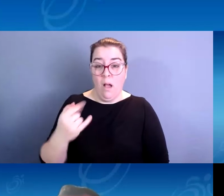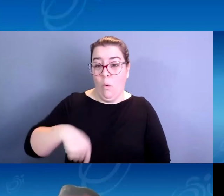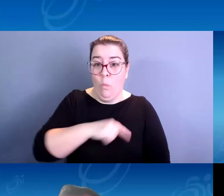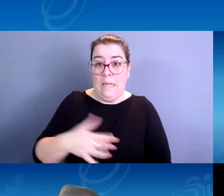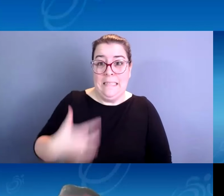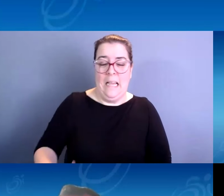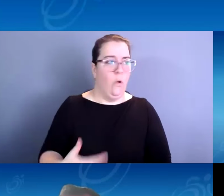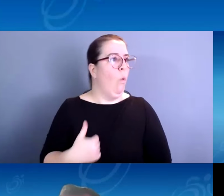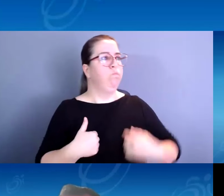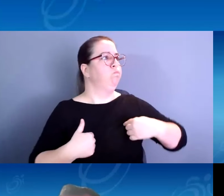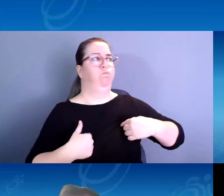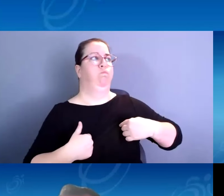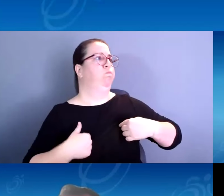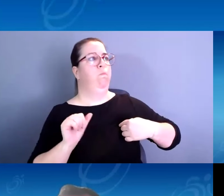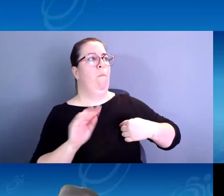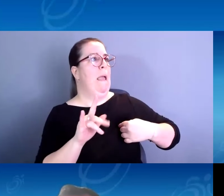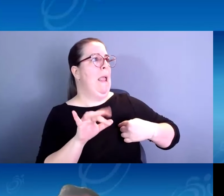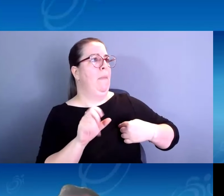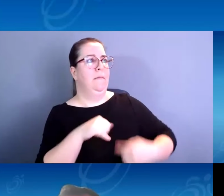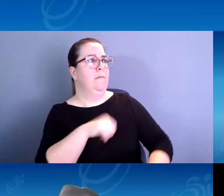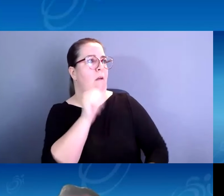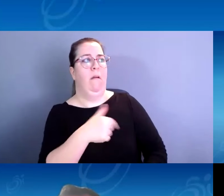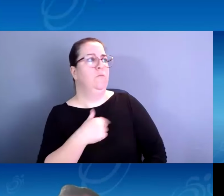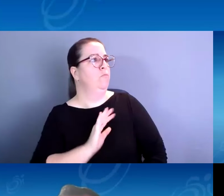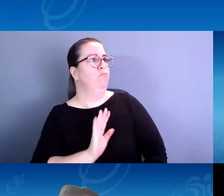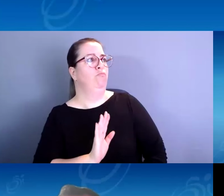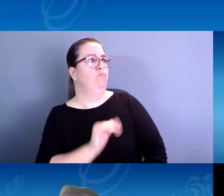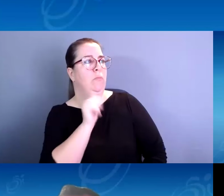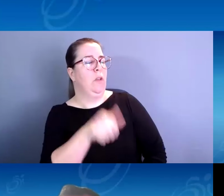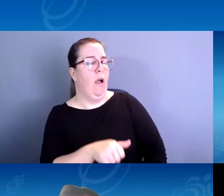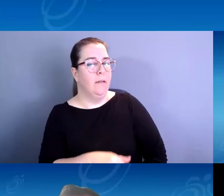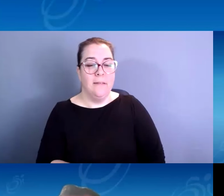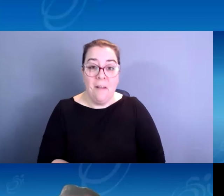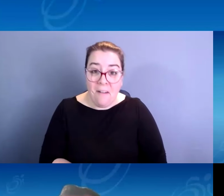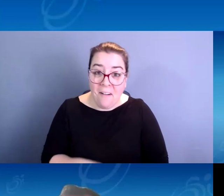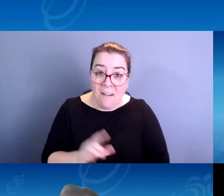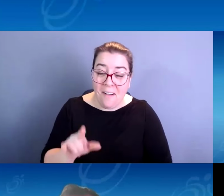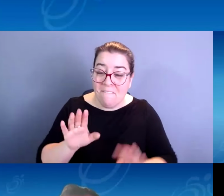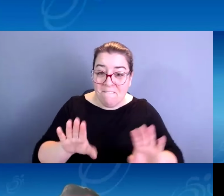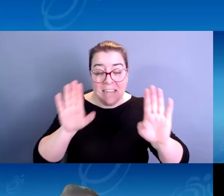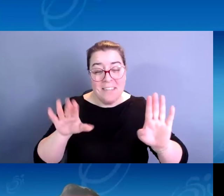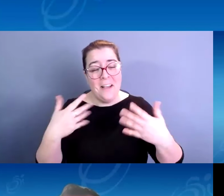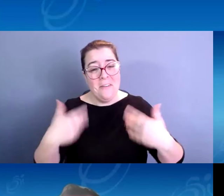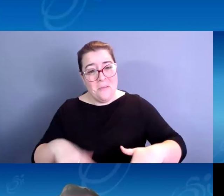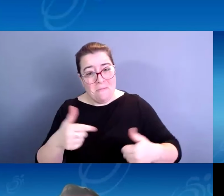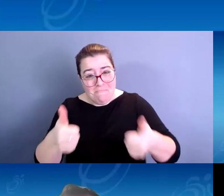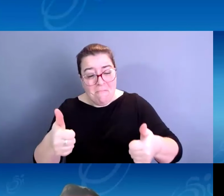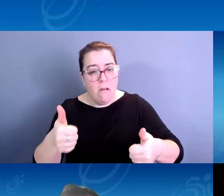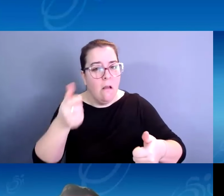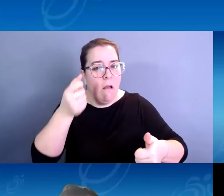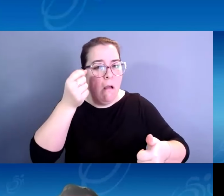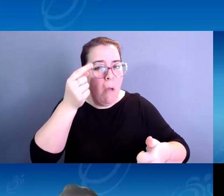Right? Every single one of us will say, I'm not ableist. And I will say, that's fantastic. I'm glad that you're not ableist, but are you anti ableist?